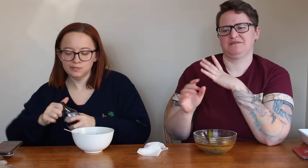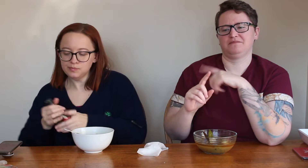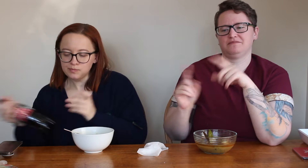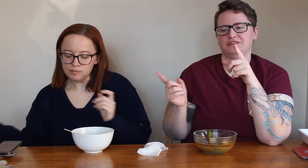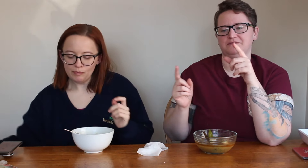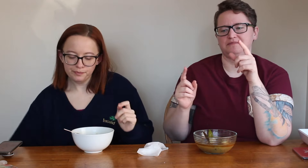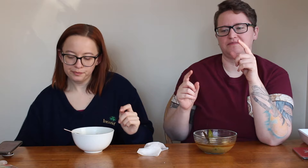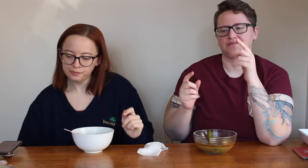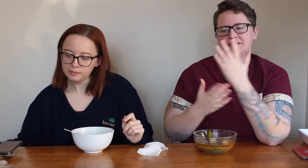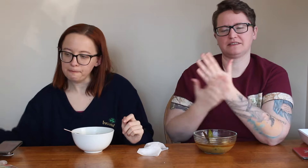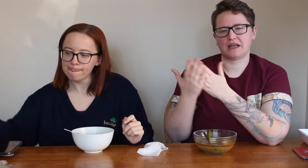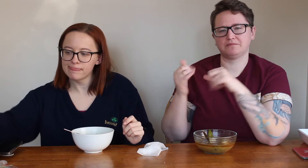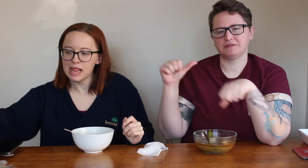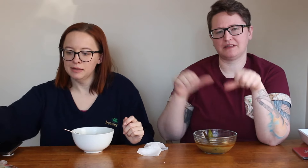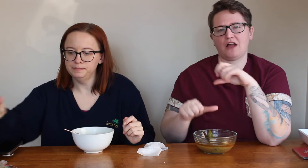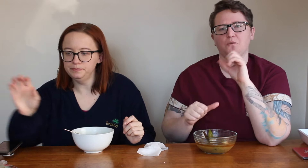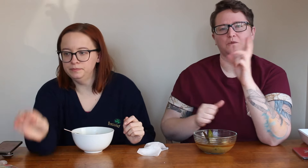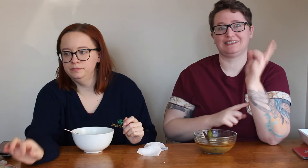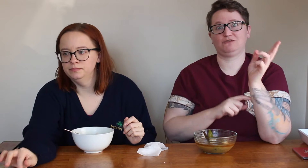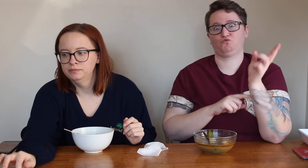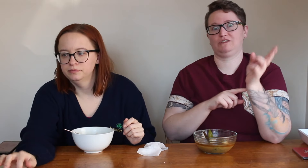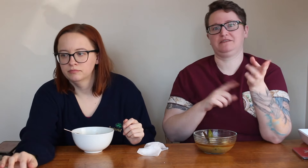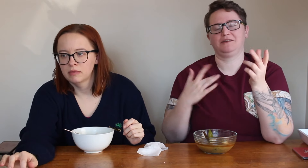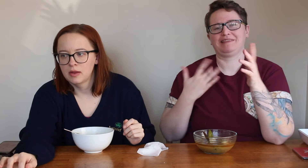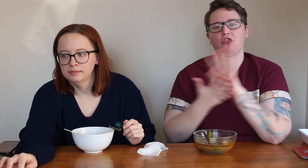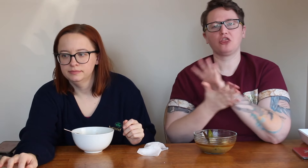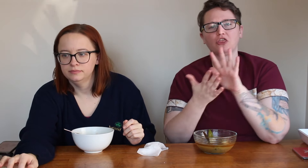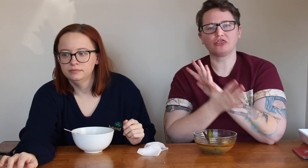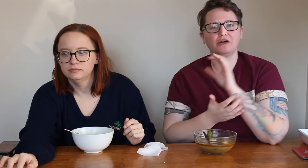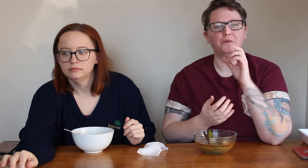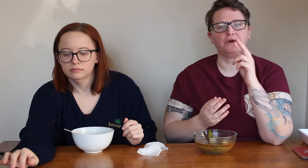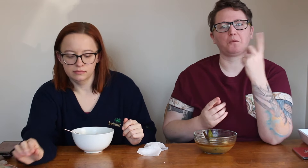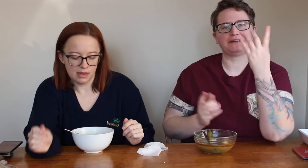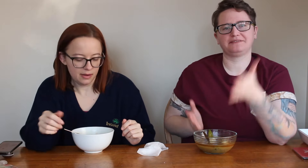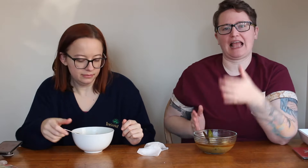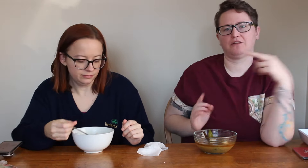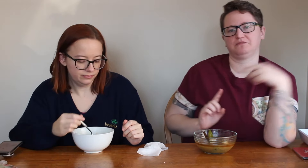I had a lot of issues with the public school system in that they had to follow the state curriculum, or often they have